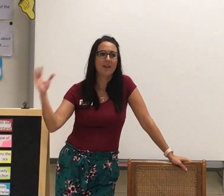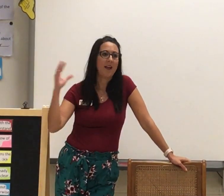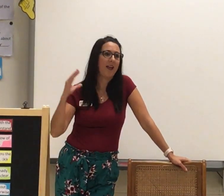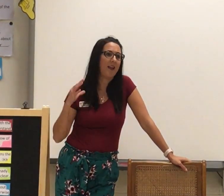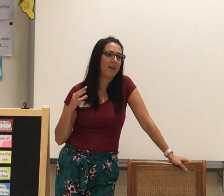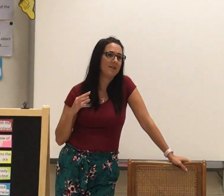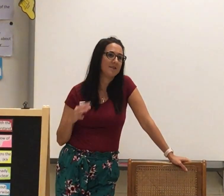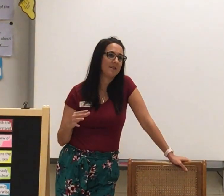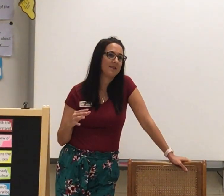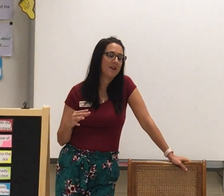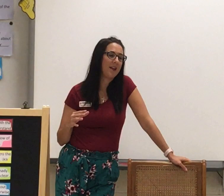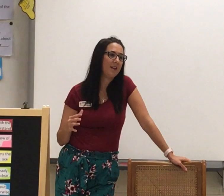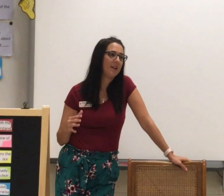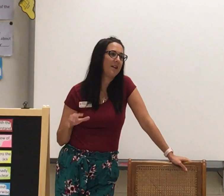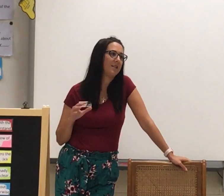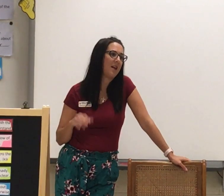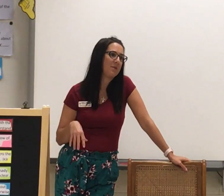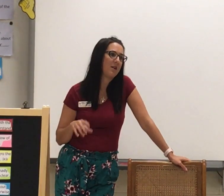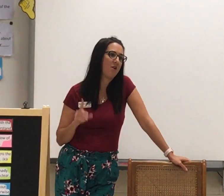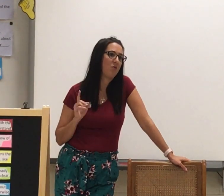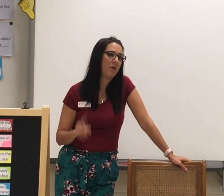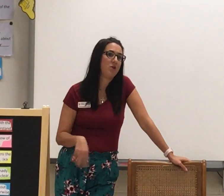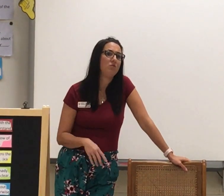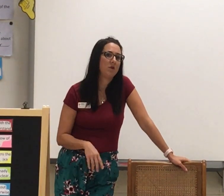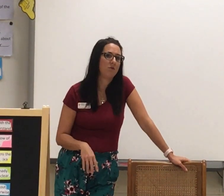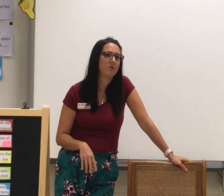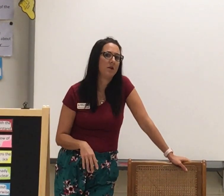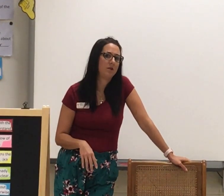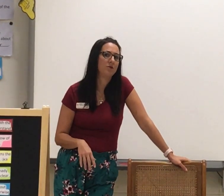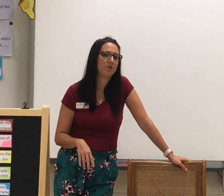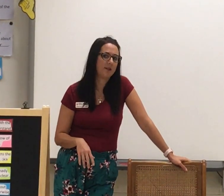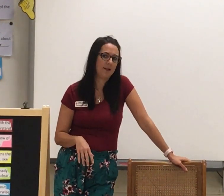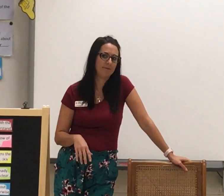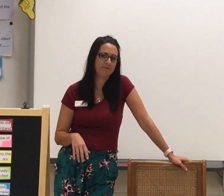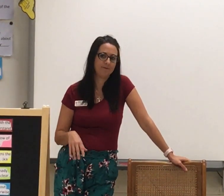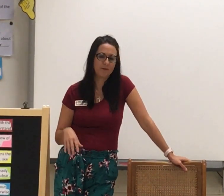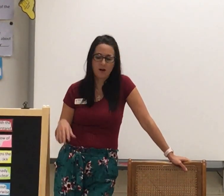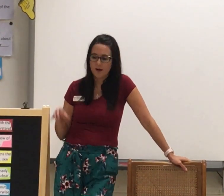and take it in and let me know when you don't understand.